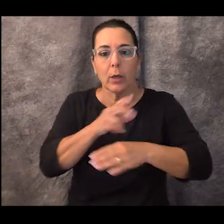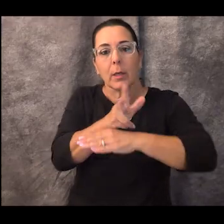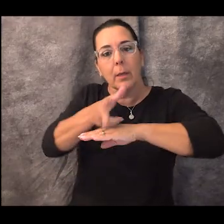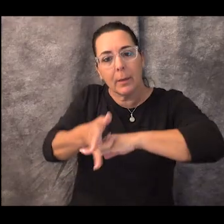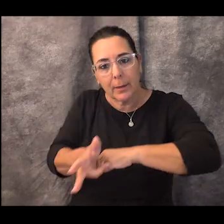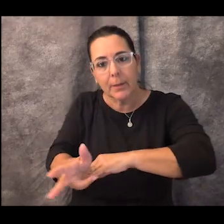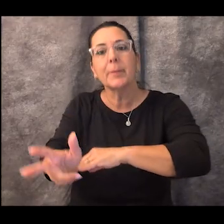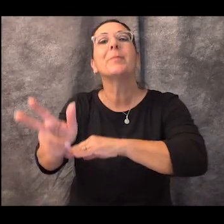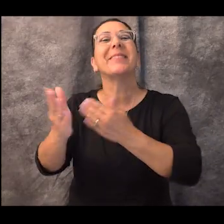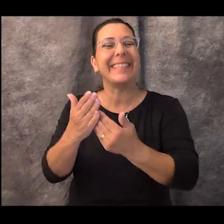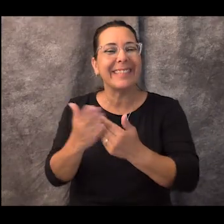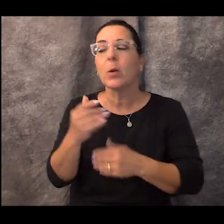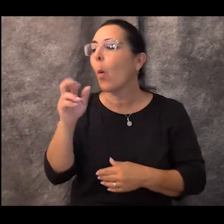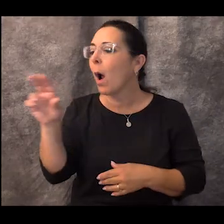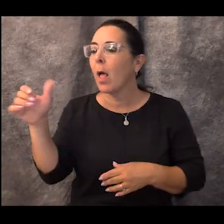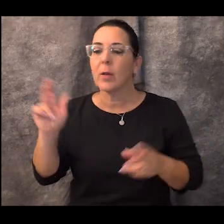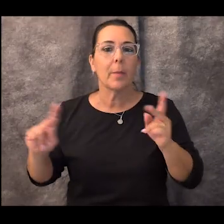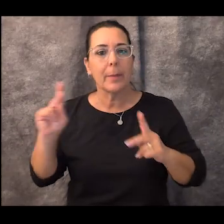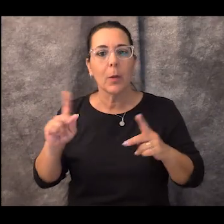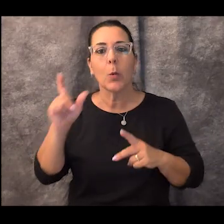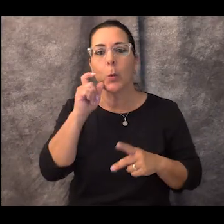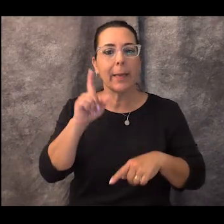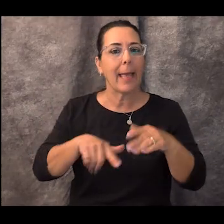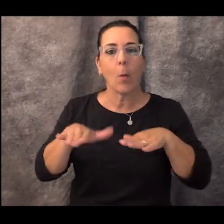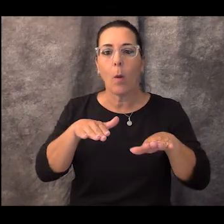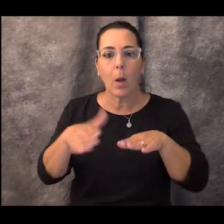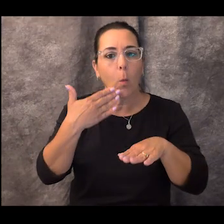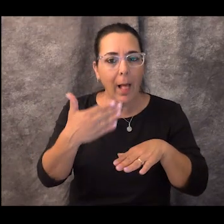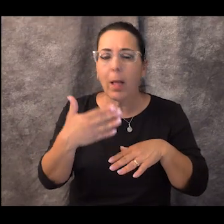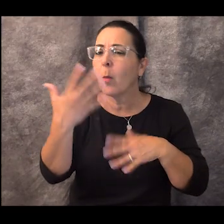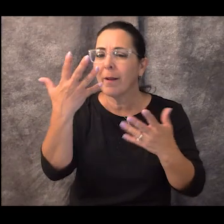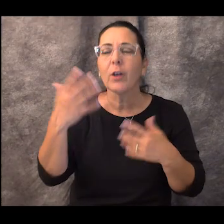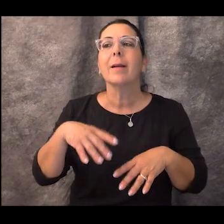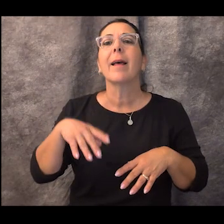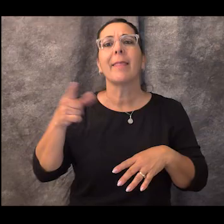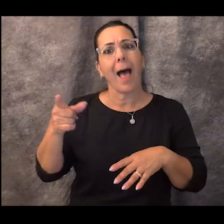no matter who it was put there for elections are very much like that as well. (Eric) That is exactly spot on.